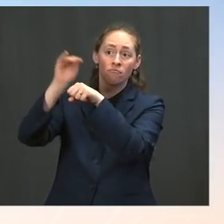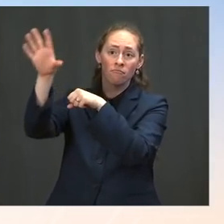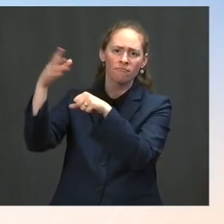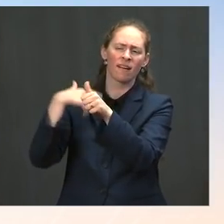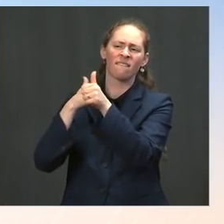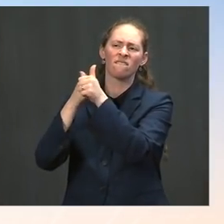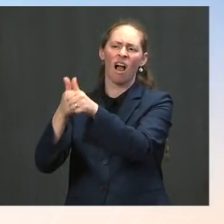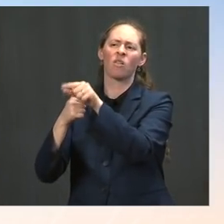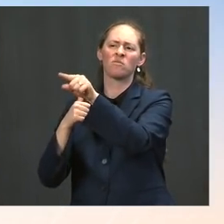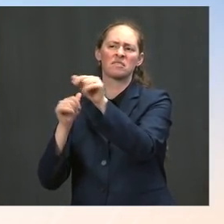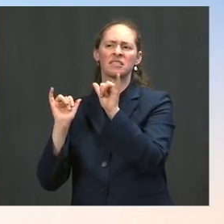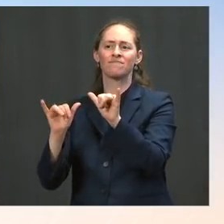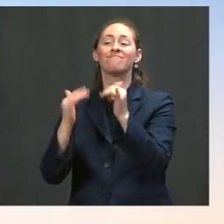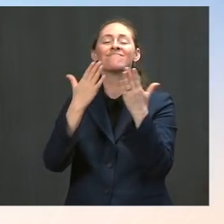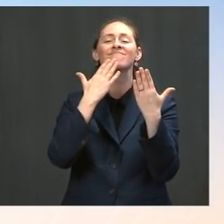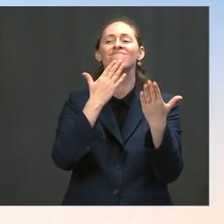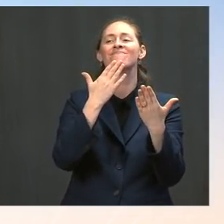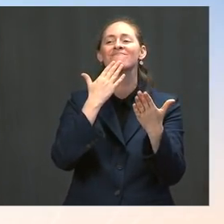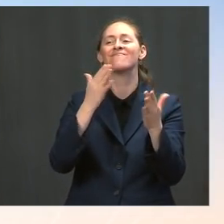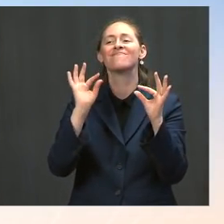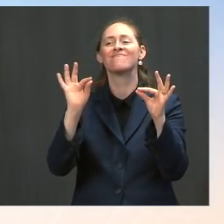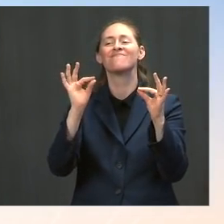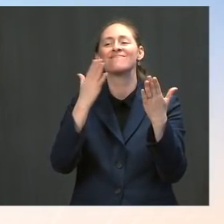Thanks so much, everyone. Have a great day.